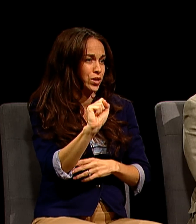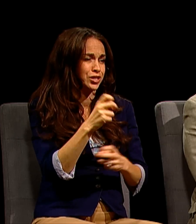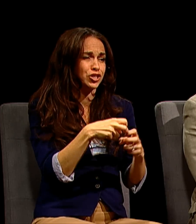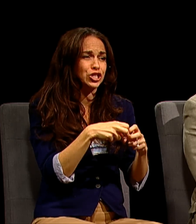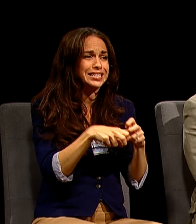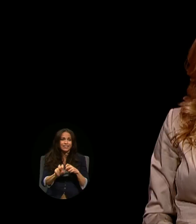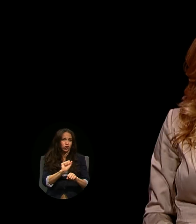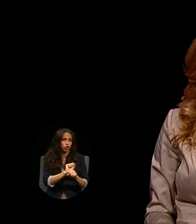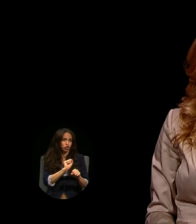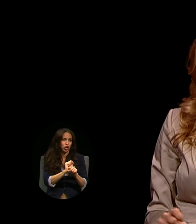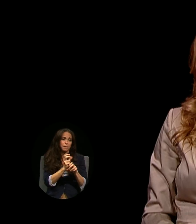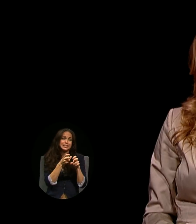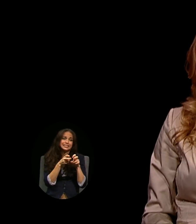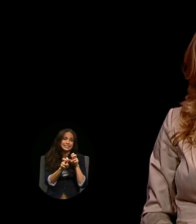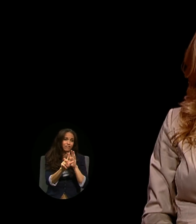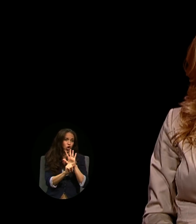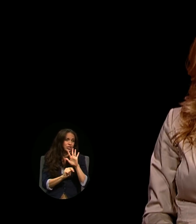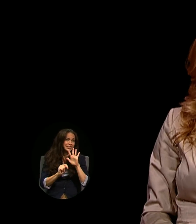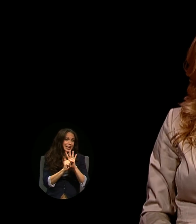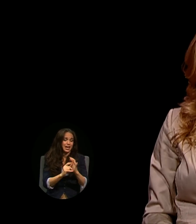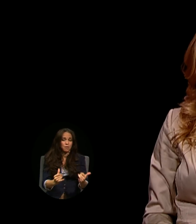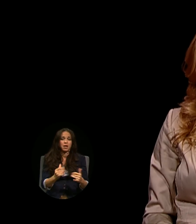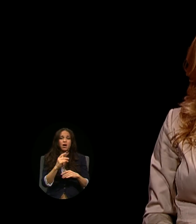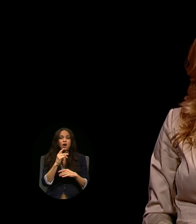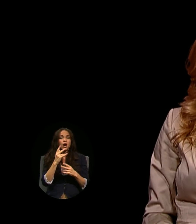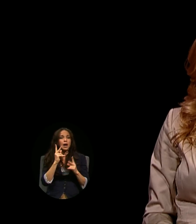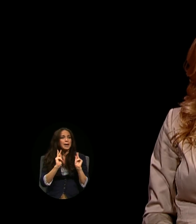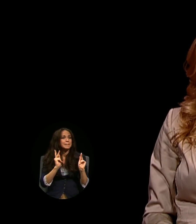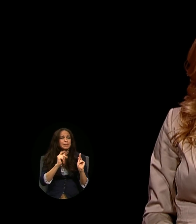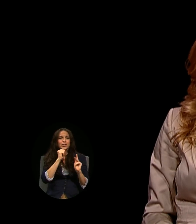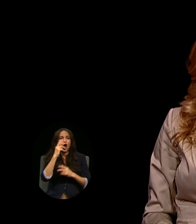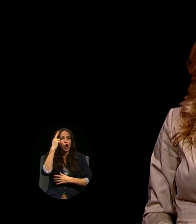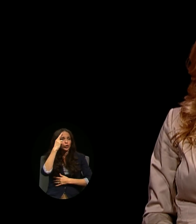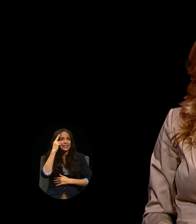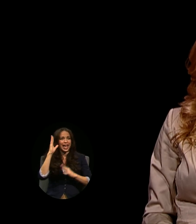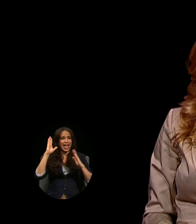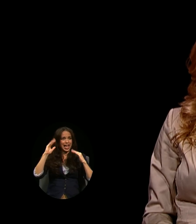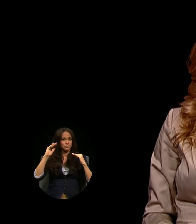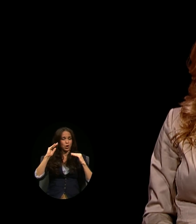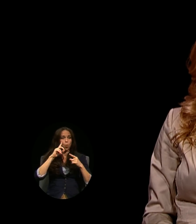such difficult times. People have unrealistic expectations of what one person can do, all be it.